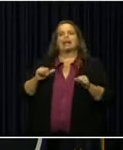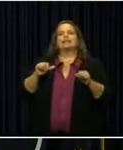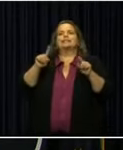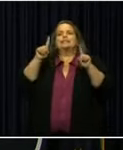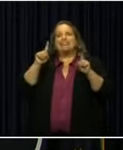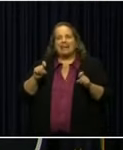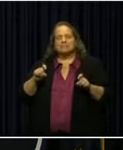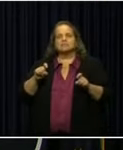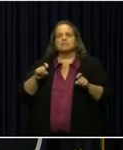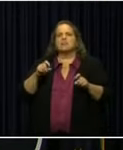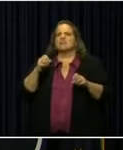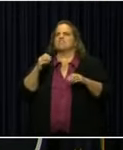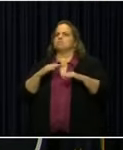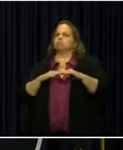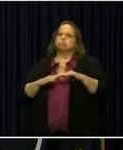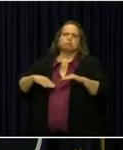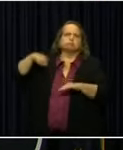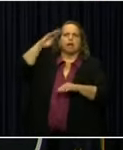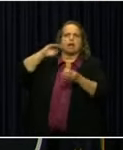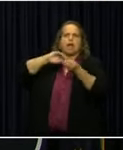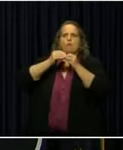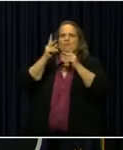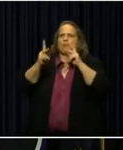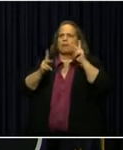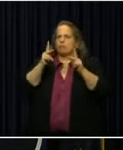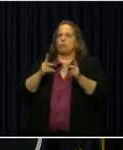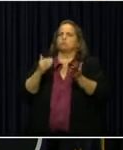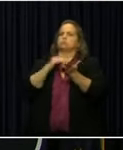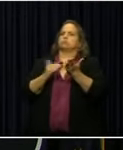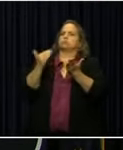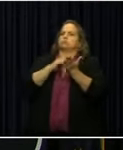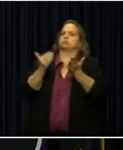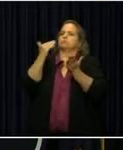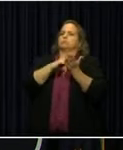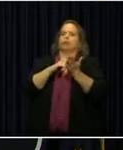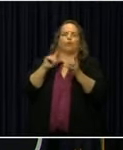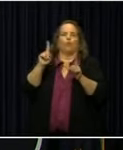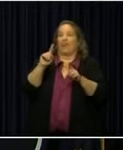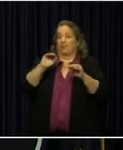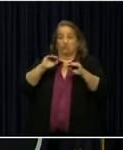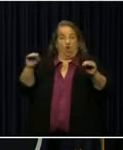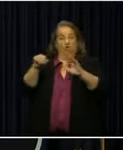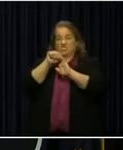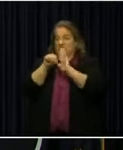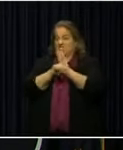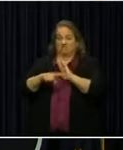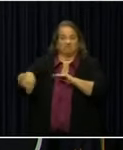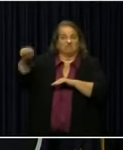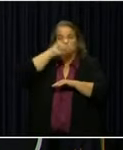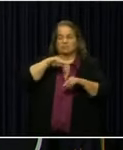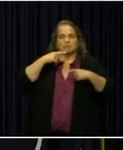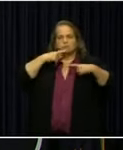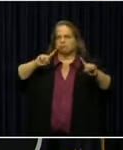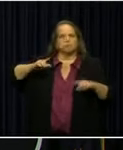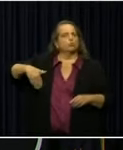RESPONDERS, NOT JUST THOSE THAT ARE IN THE DANGER ZONE, BUT EVERYBODY WHO IS SYMPTOMATIC,